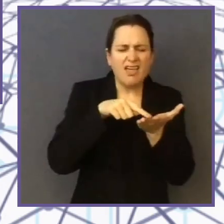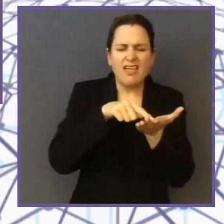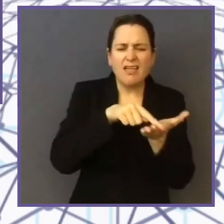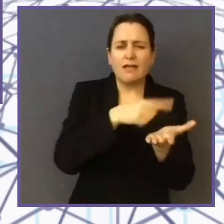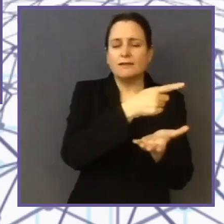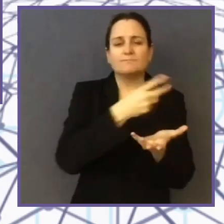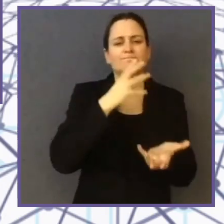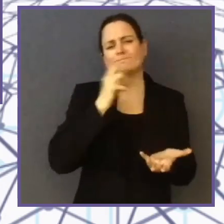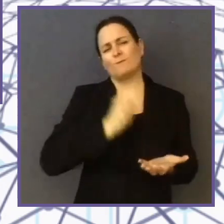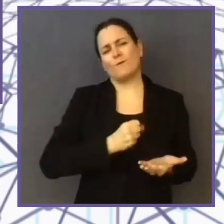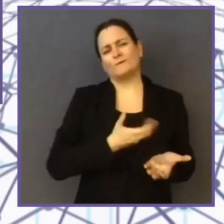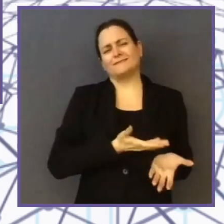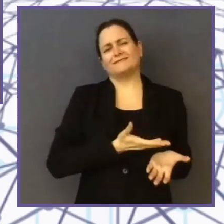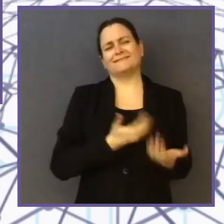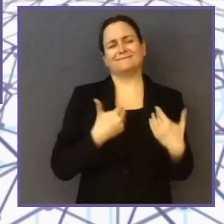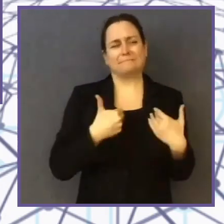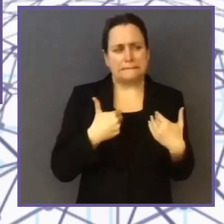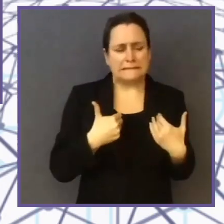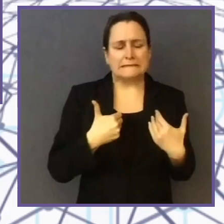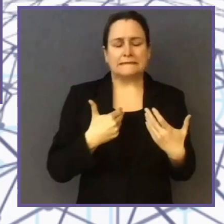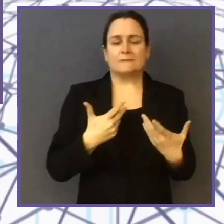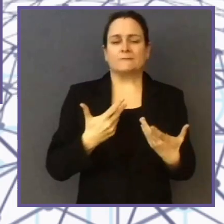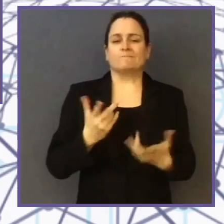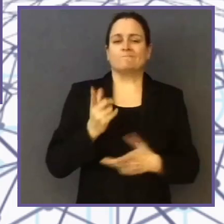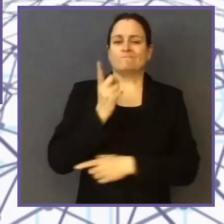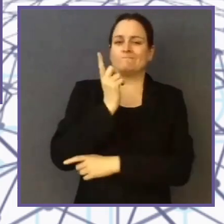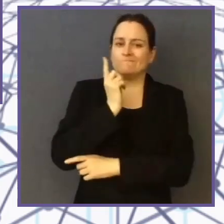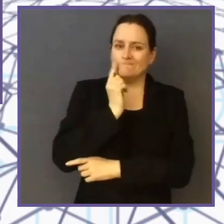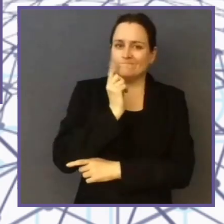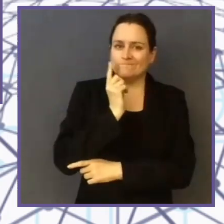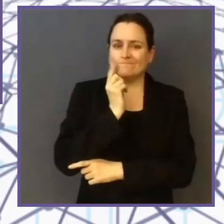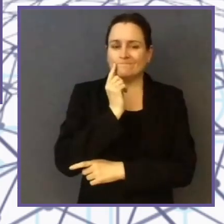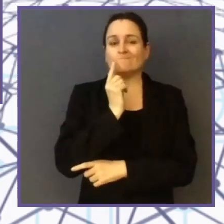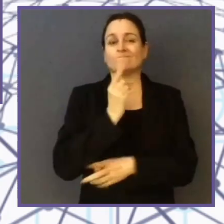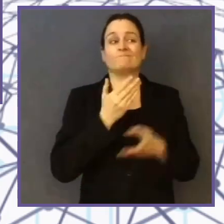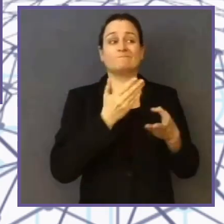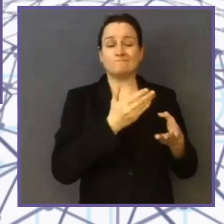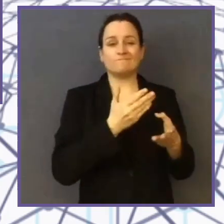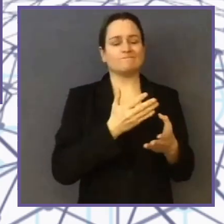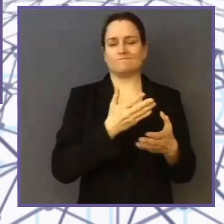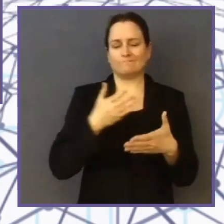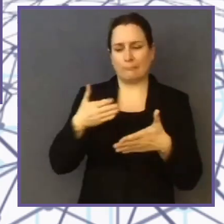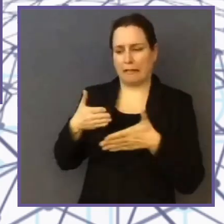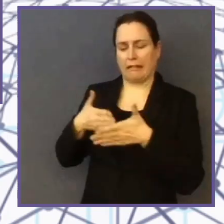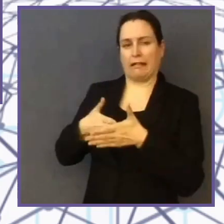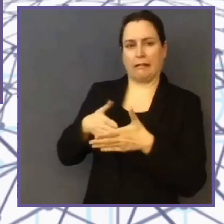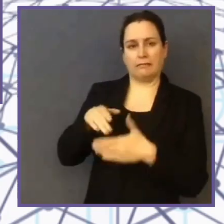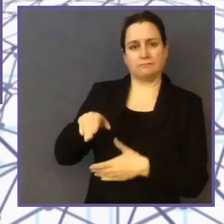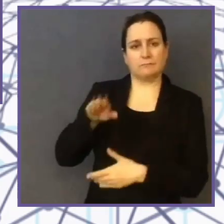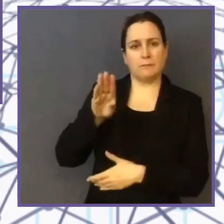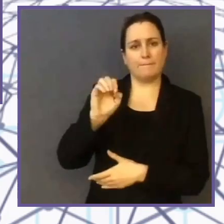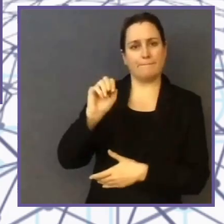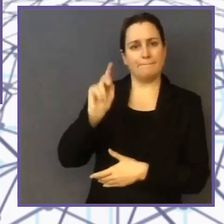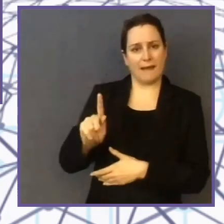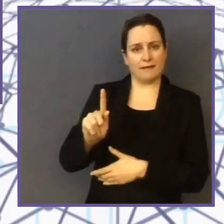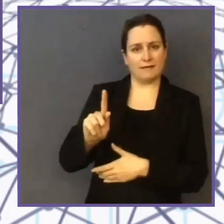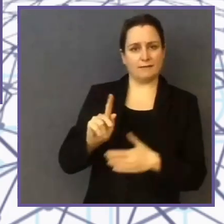especially when it comes to accessible banking, this kind of work demands an abundance of patience,